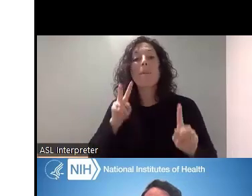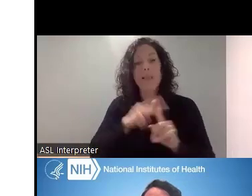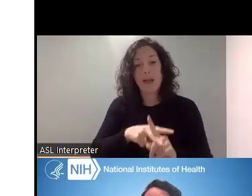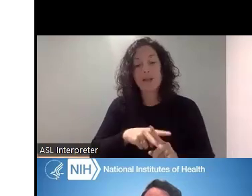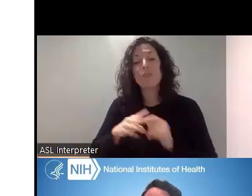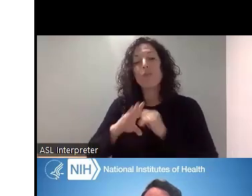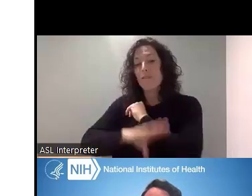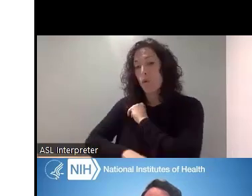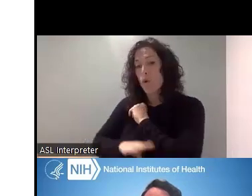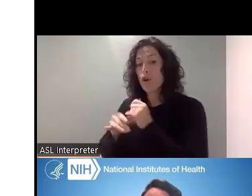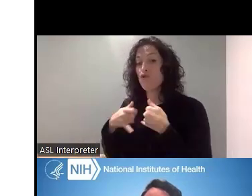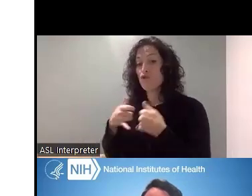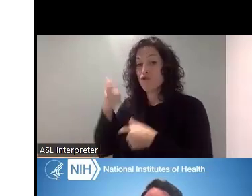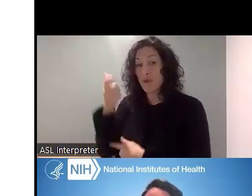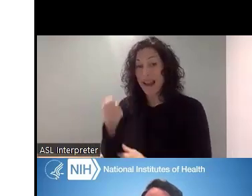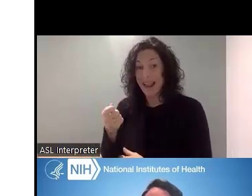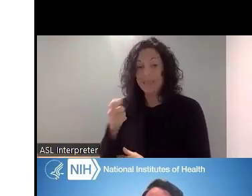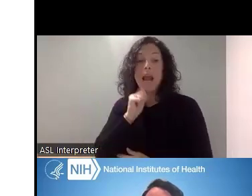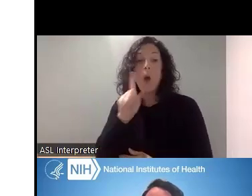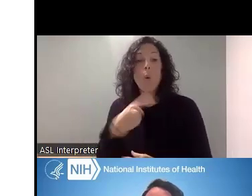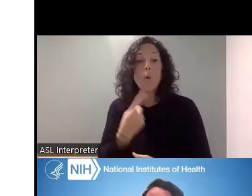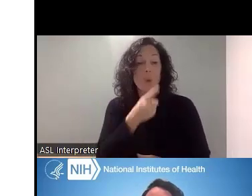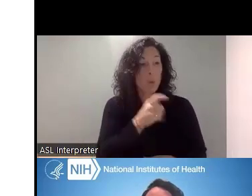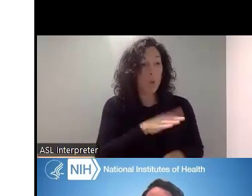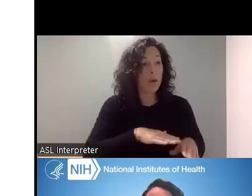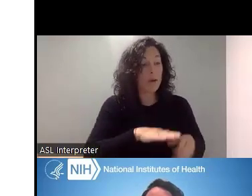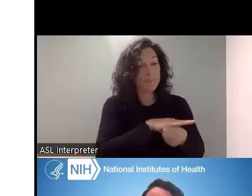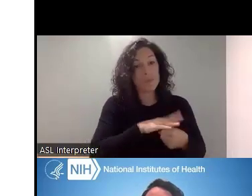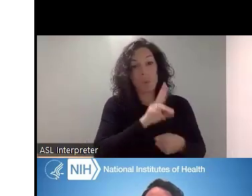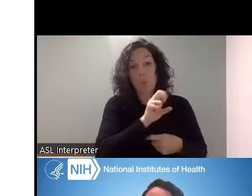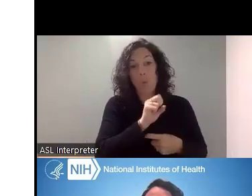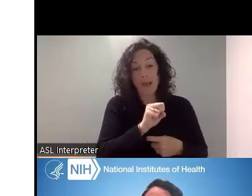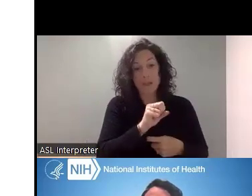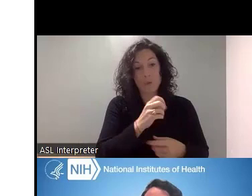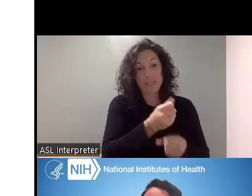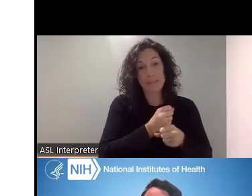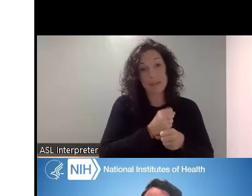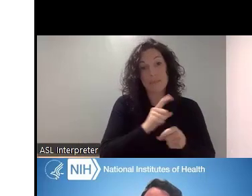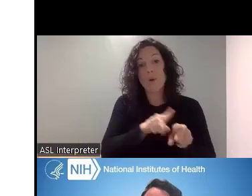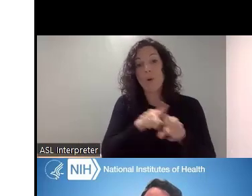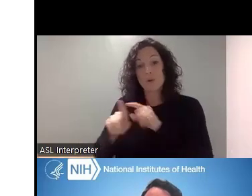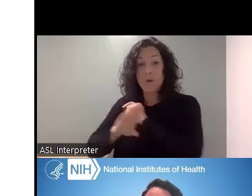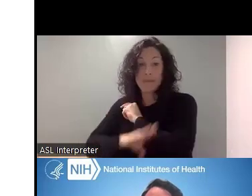so not only to our domestic recipients but also to foreign recipients. So it's important to review those requirements